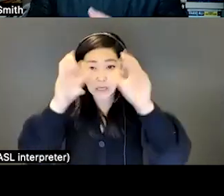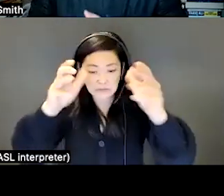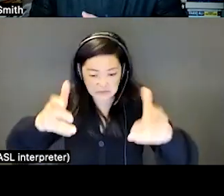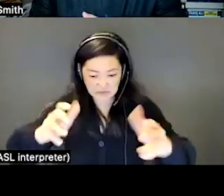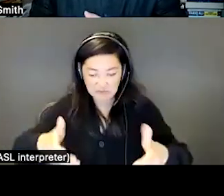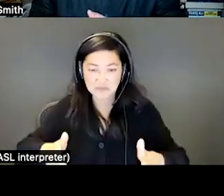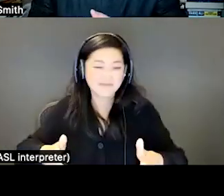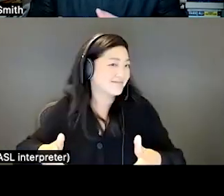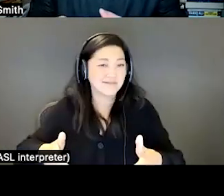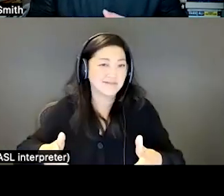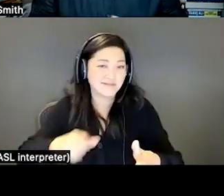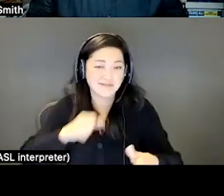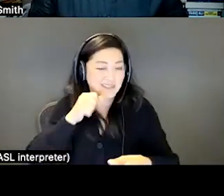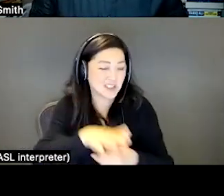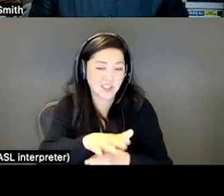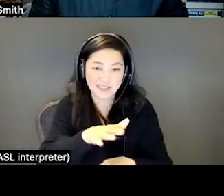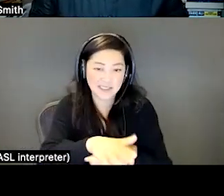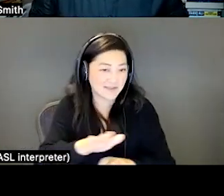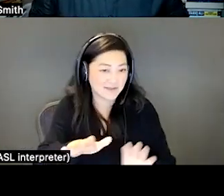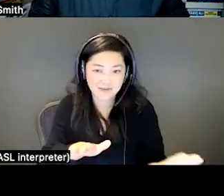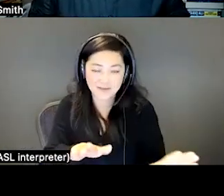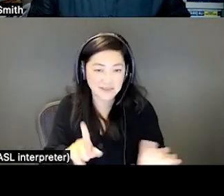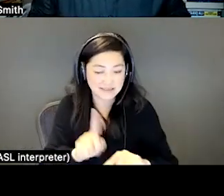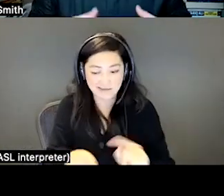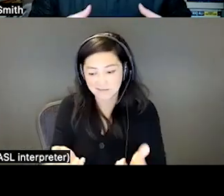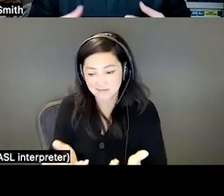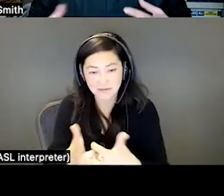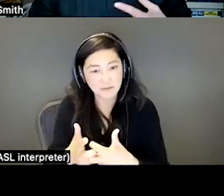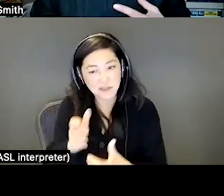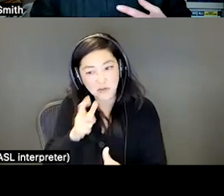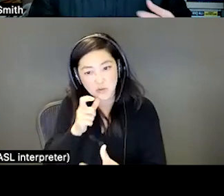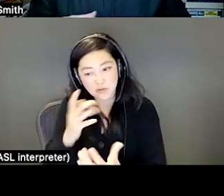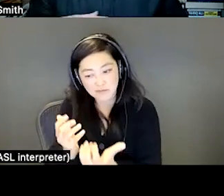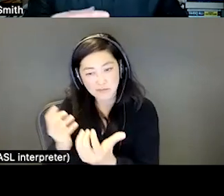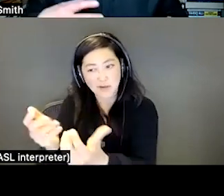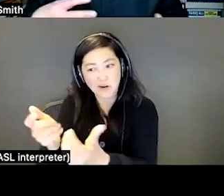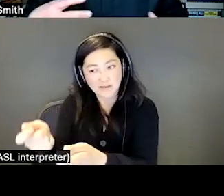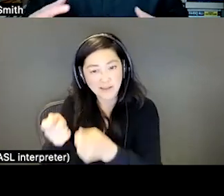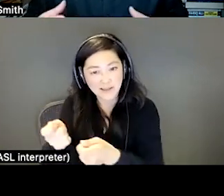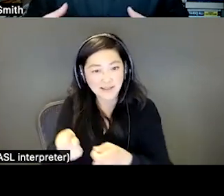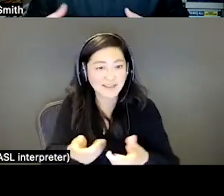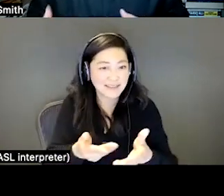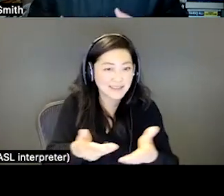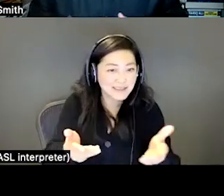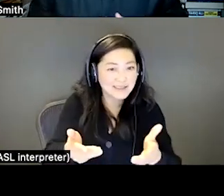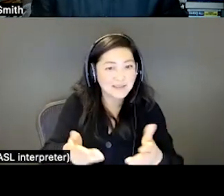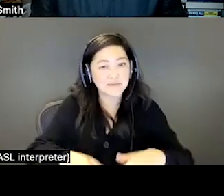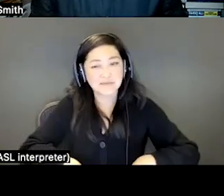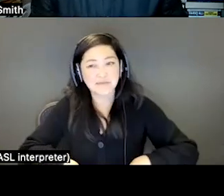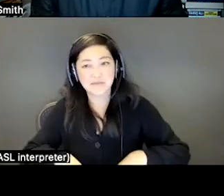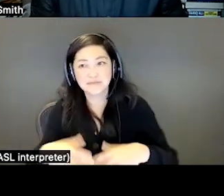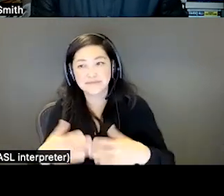not sufficient to meet the audience. Themes, niches, identities are core to our experience,